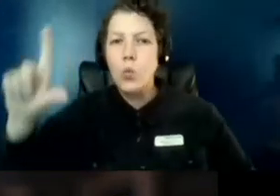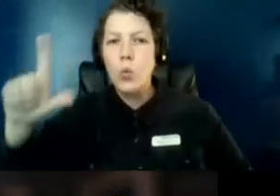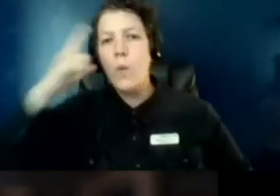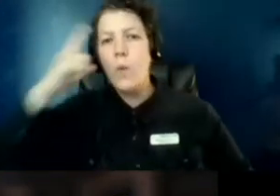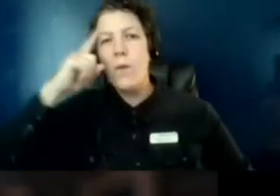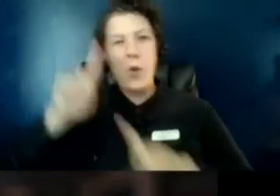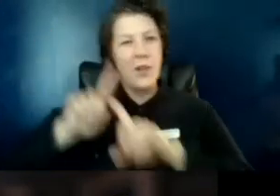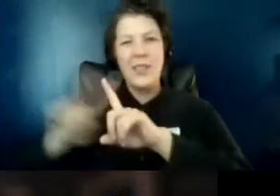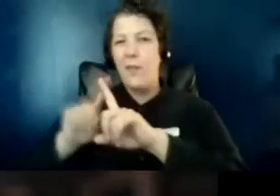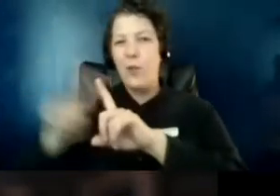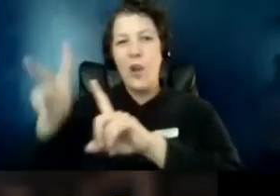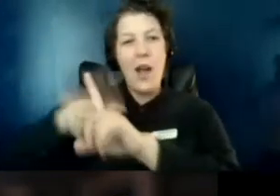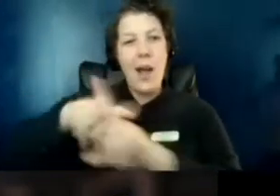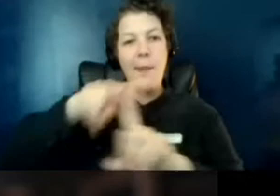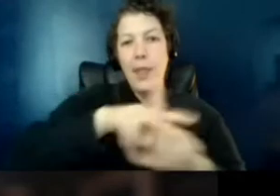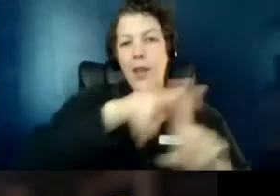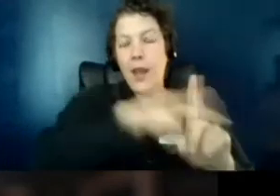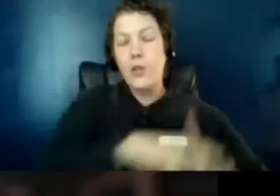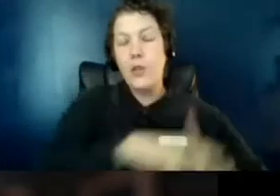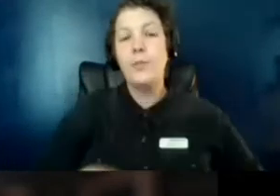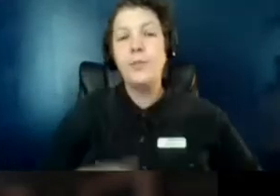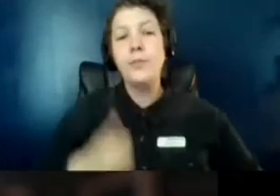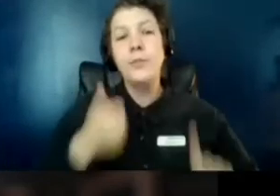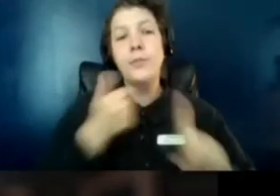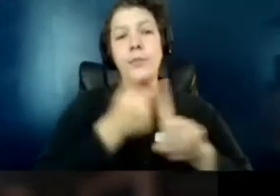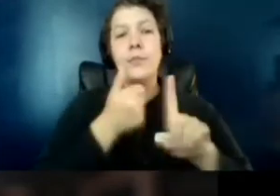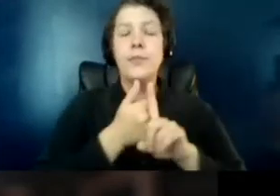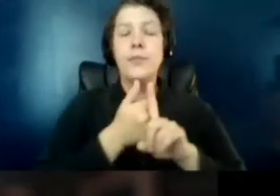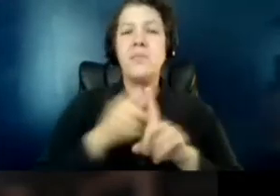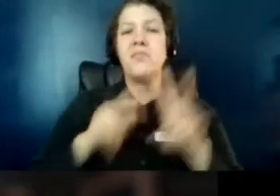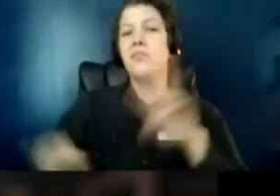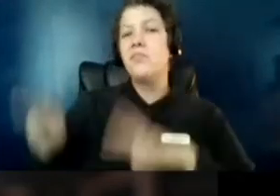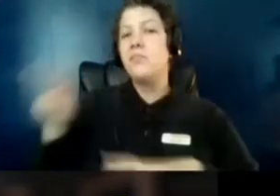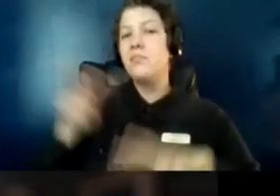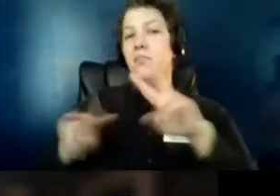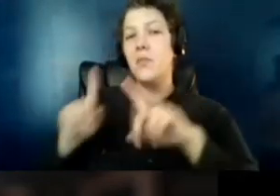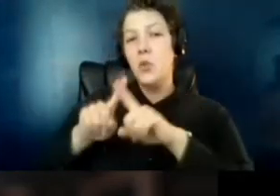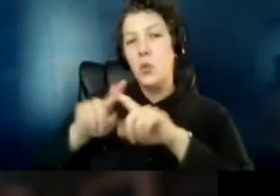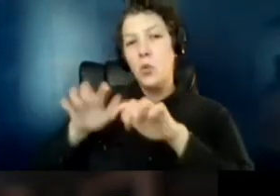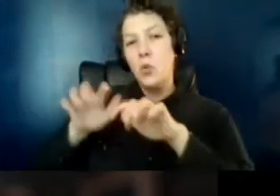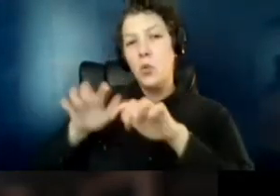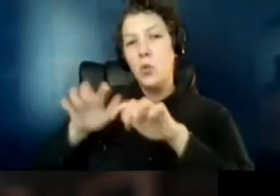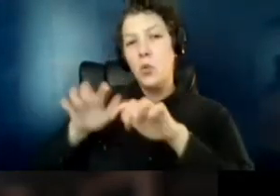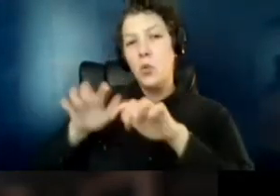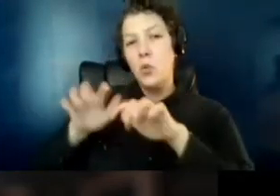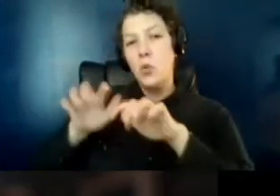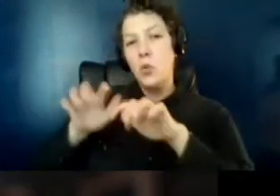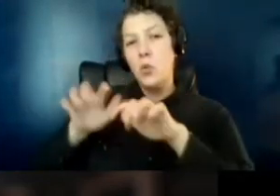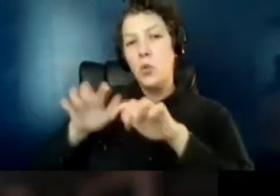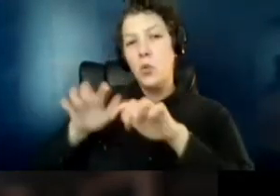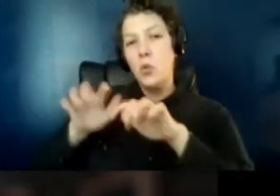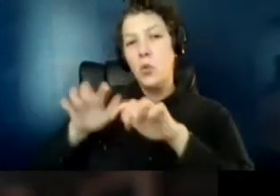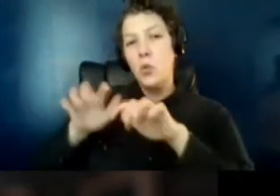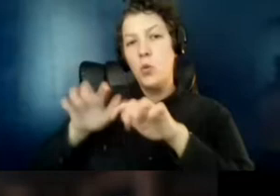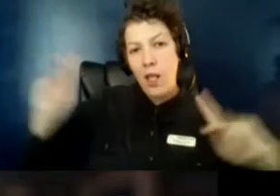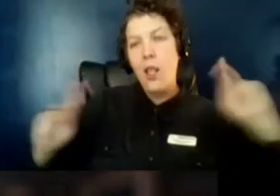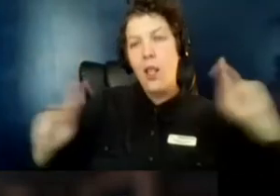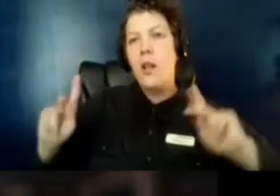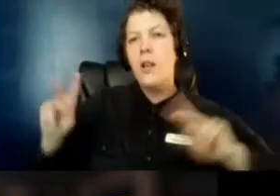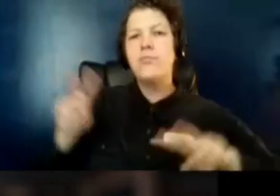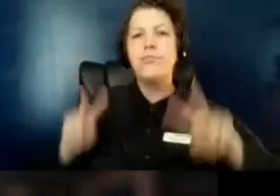think about an average person. What is an average person like, not just height and width,